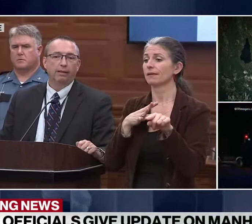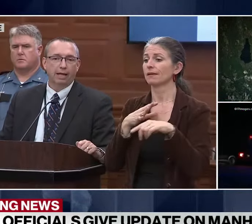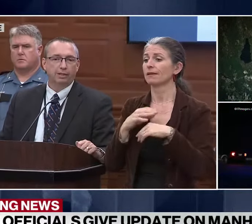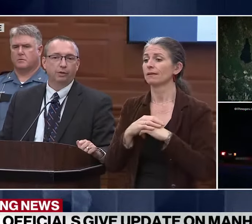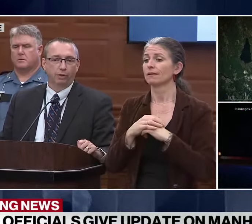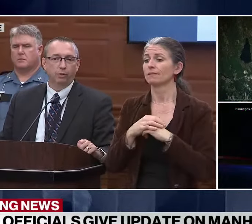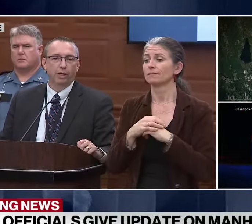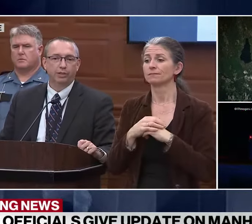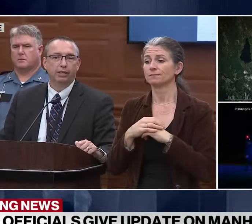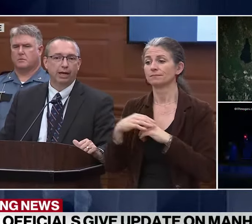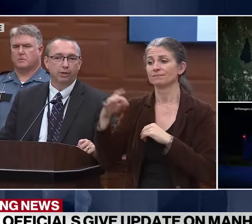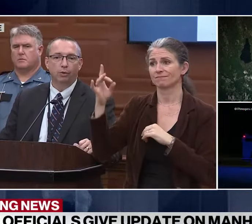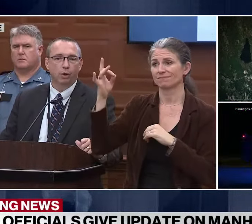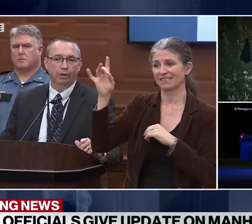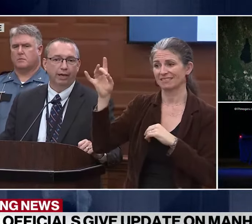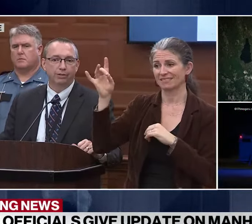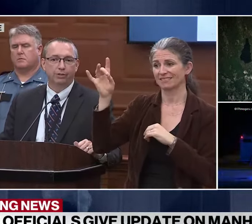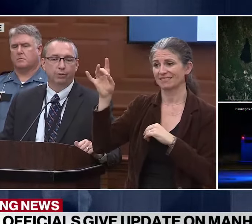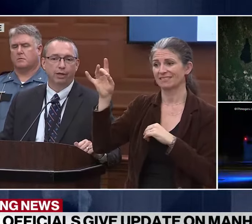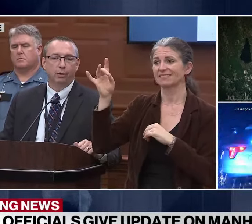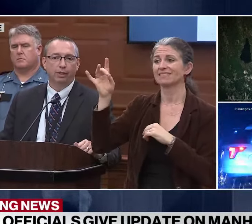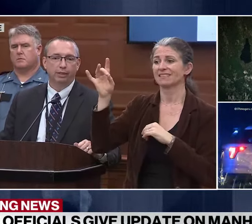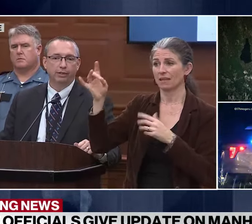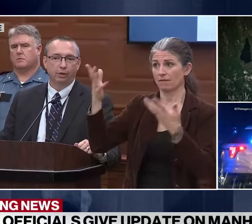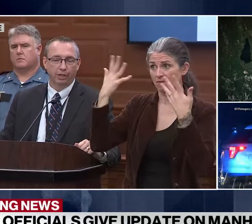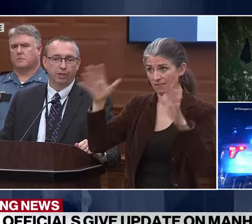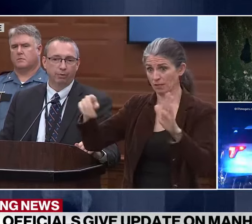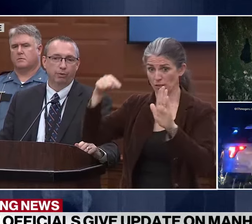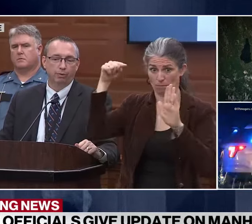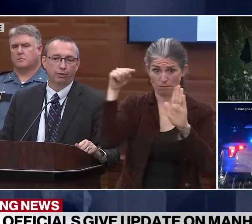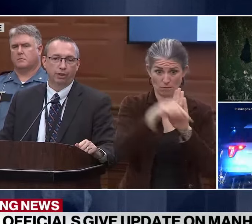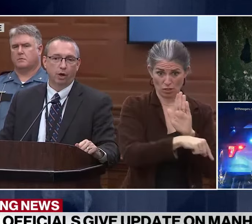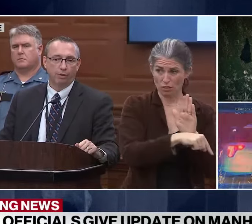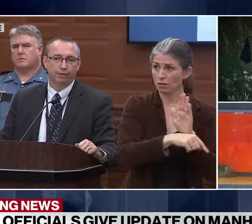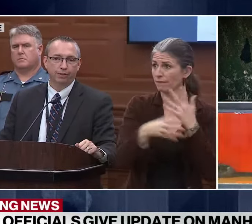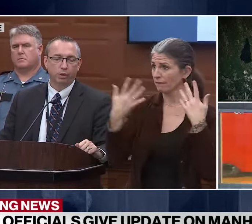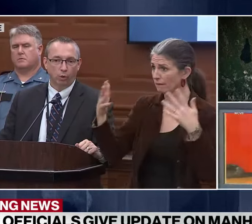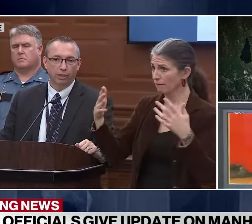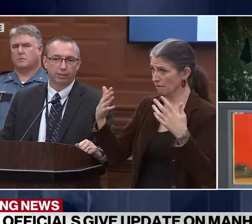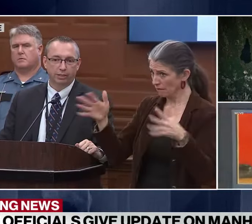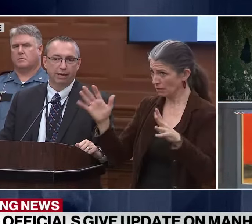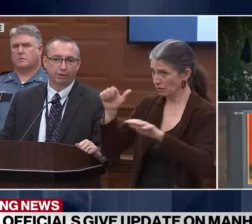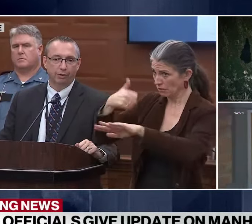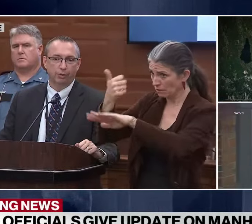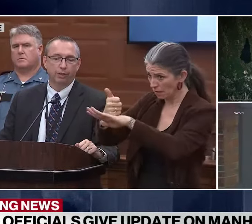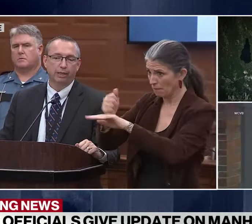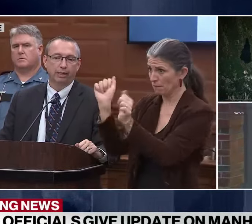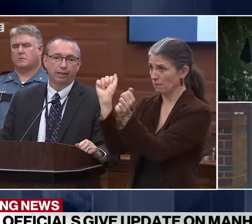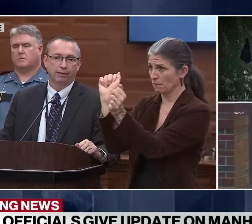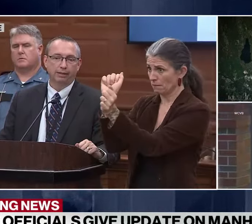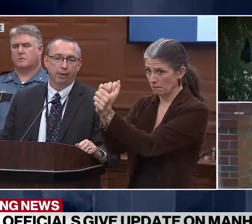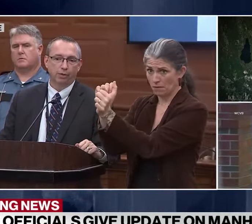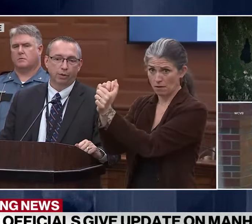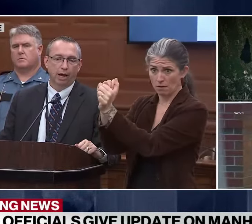ARE ABSOLUTELY AVAILABLE, SIR, RIGHT HERE NOW, 18. THAT'S A GOOD QUESTION THAT I